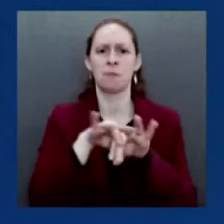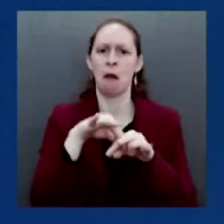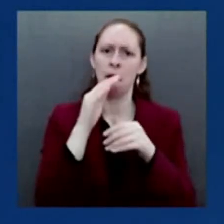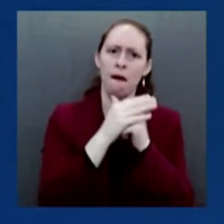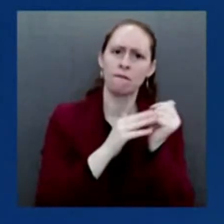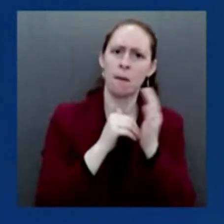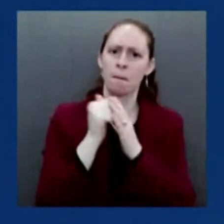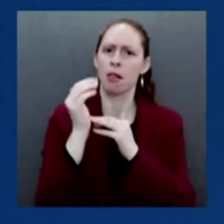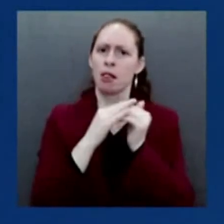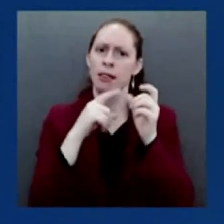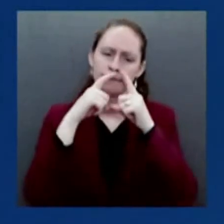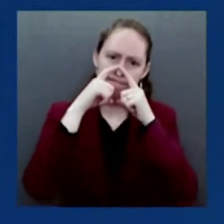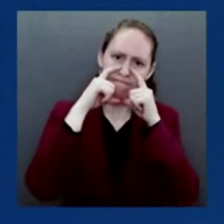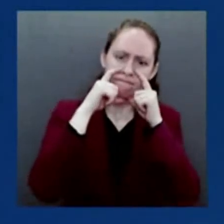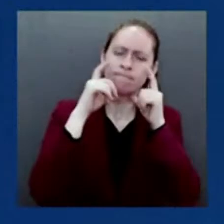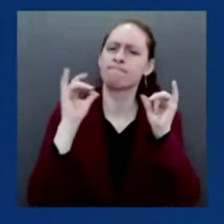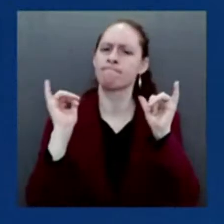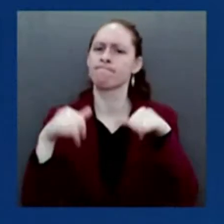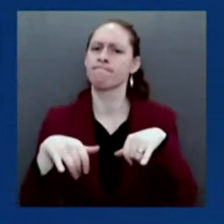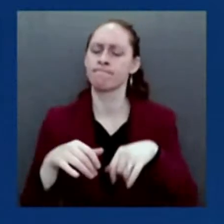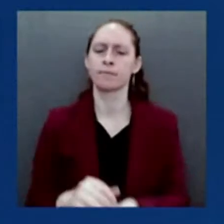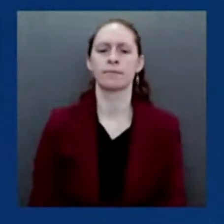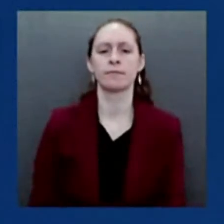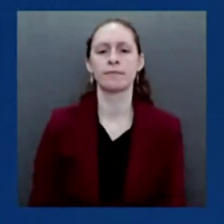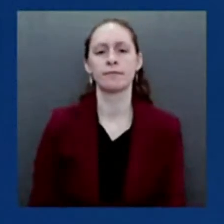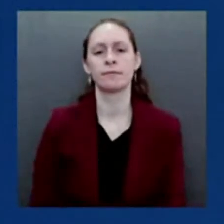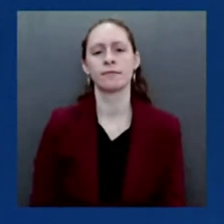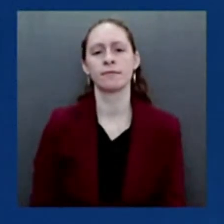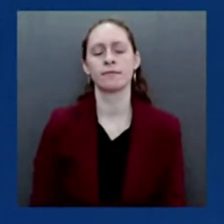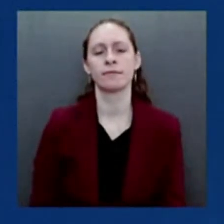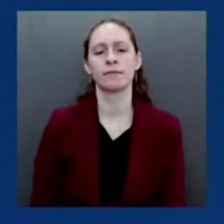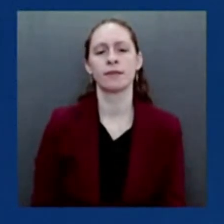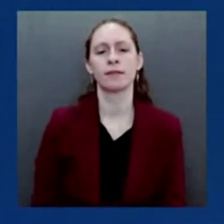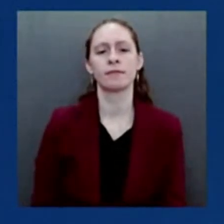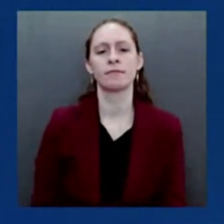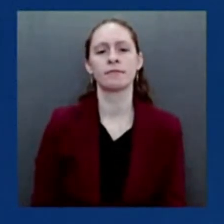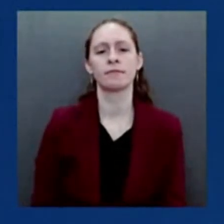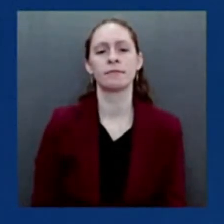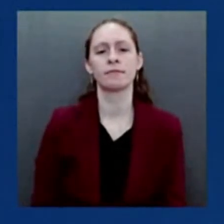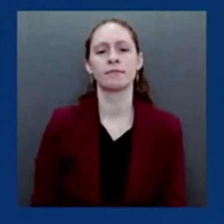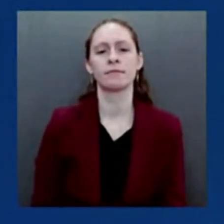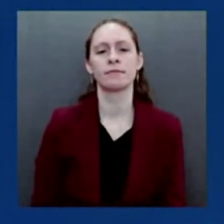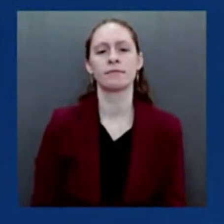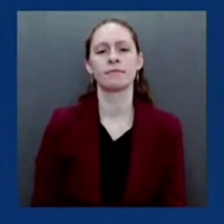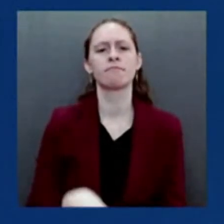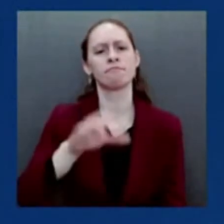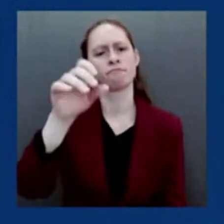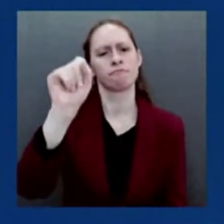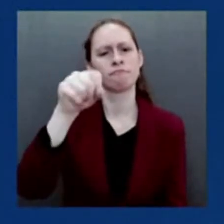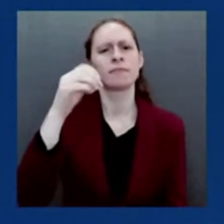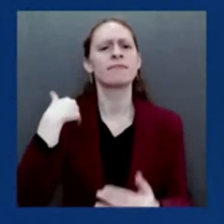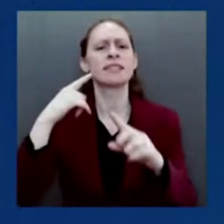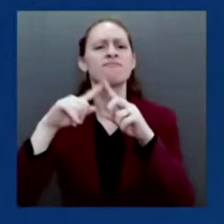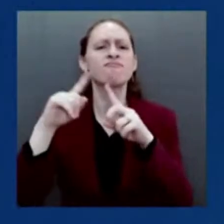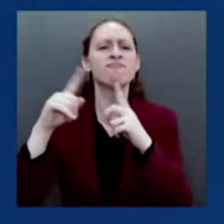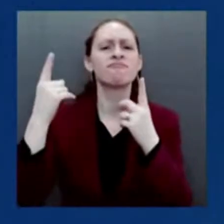ONE THAT YOU WILL WEAR COME I AM THE ONE THAT YOU CAN KEEP ON ALL DAY LONG AND TOLERATED IN PUBLIC AND OR SETTINGS, AND TOLERATE WHERE YOU NEED TO WEAR IT.